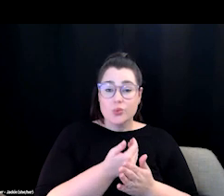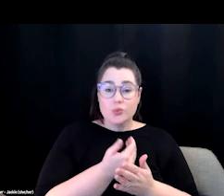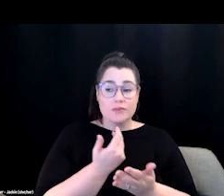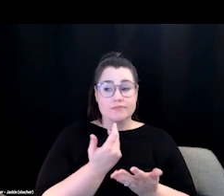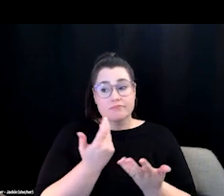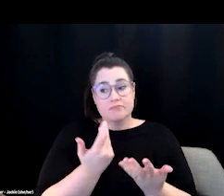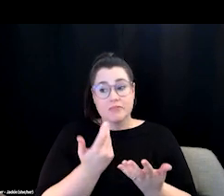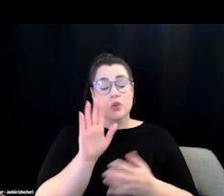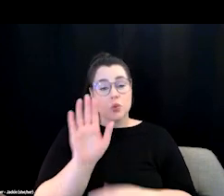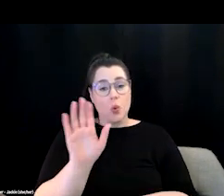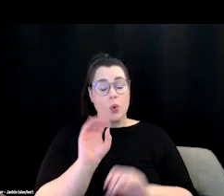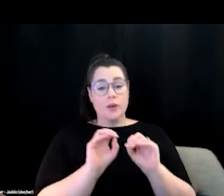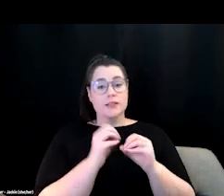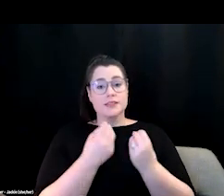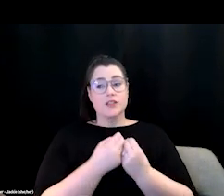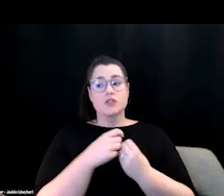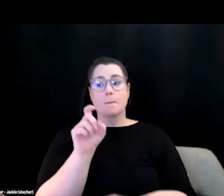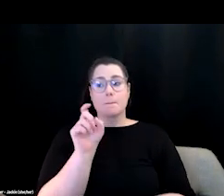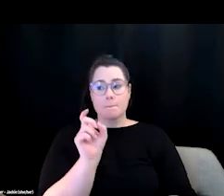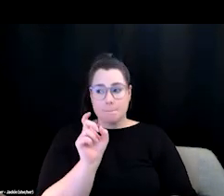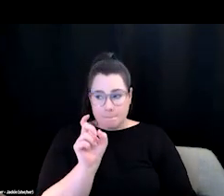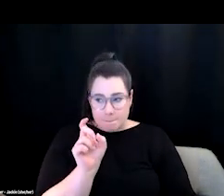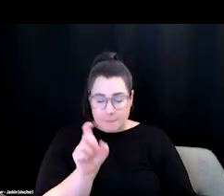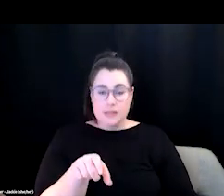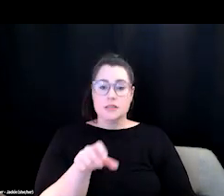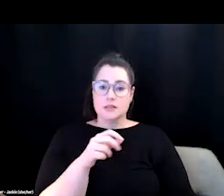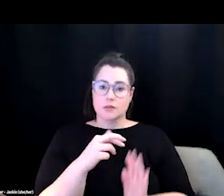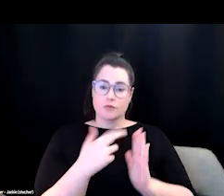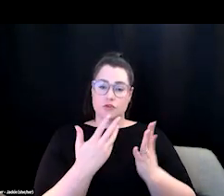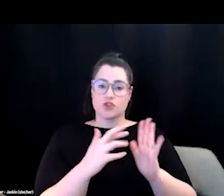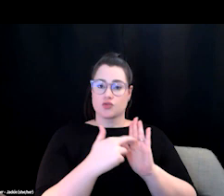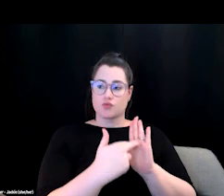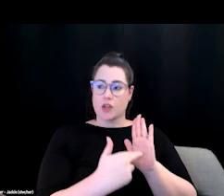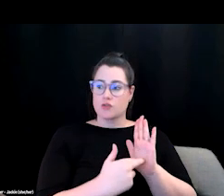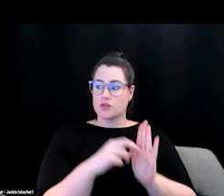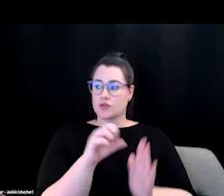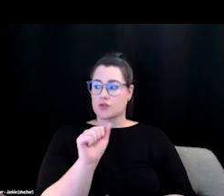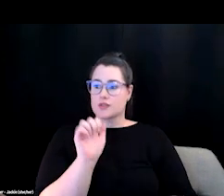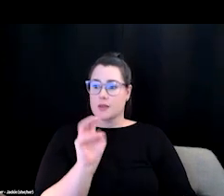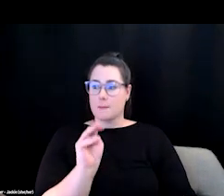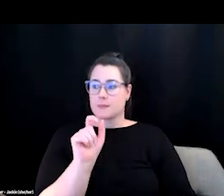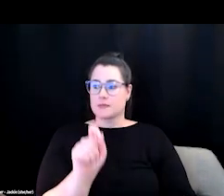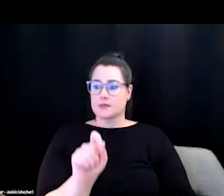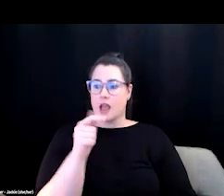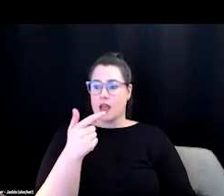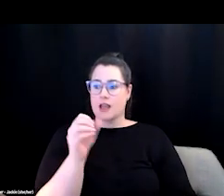your organization must be -- must be registered in SAM.gov. This is a federal-wide requirement.